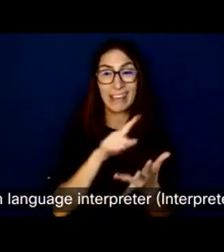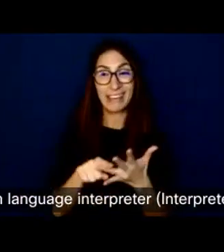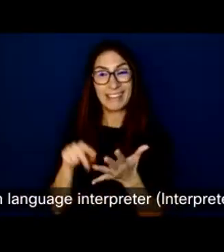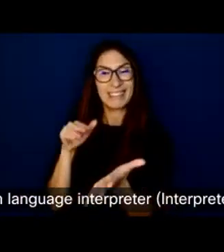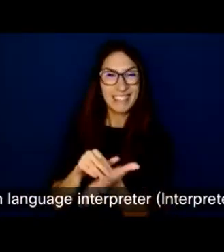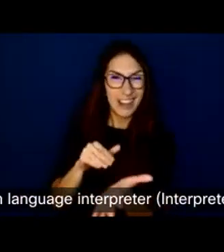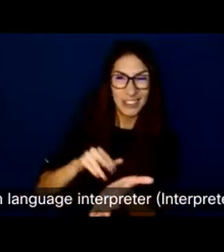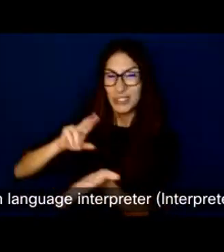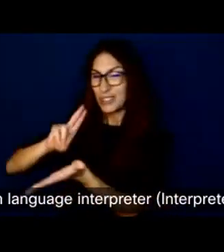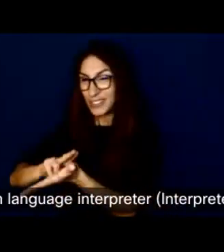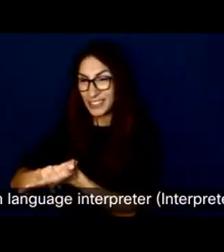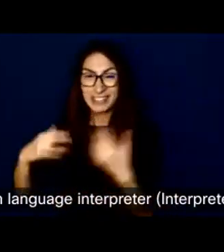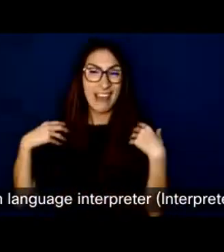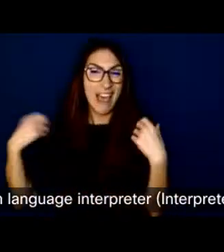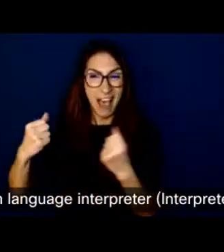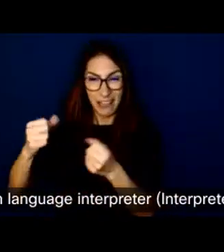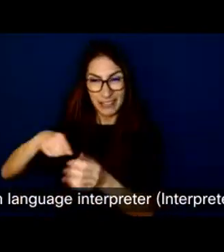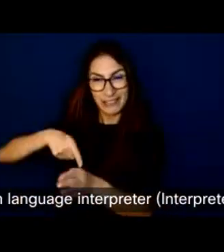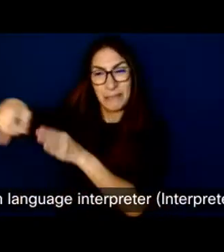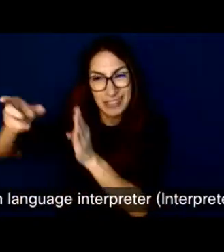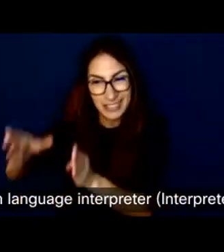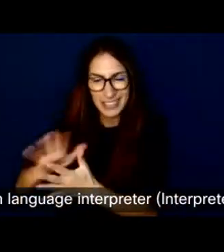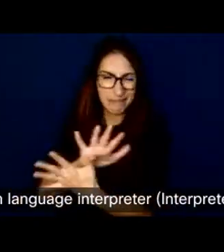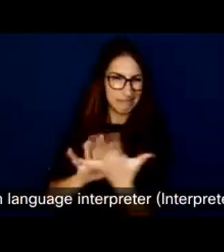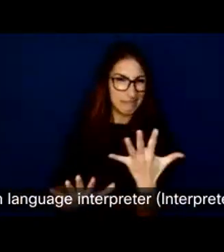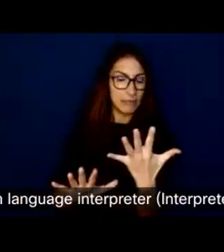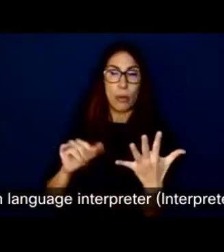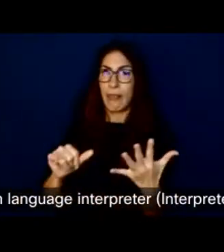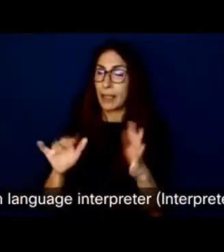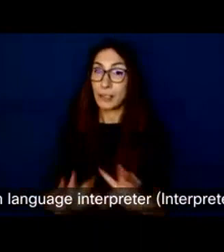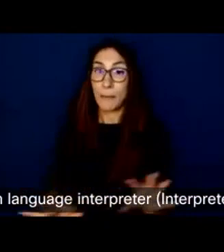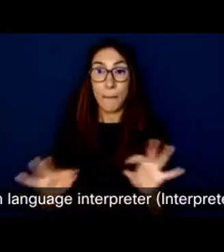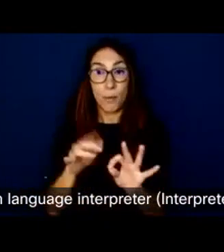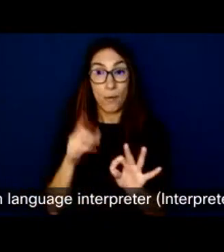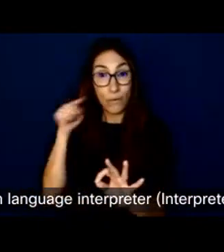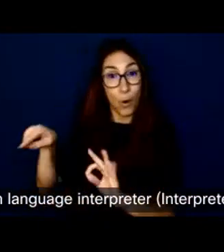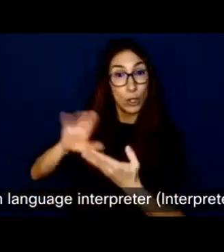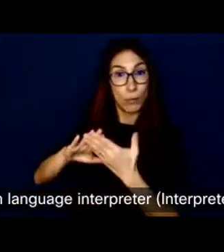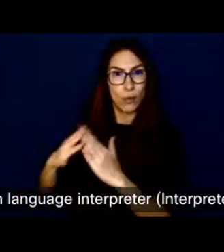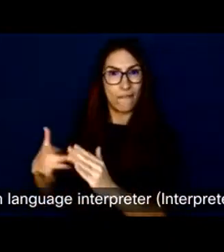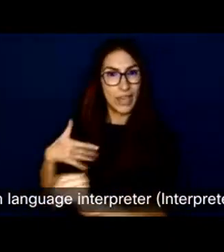critical to us, again feeling empowered and like we're not